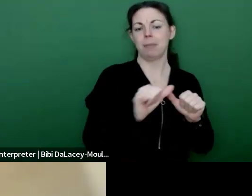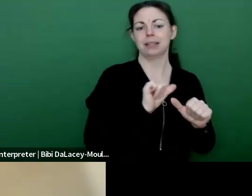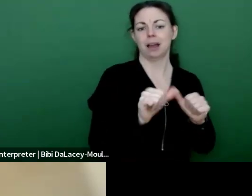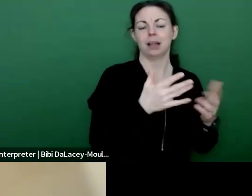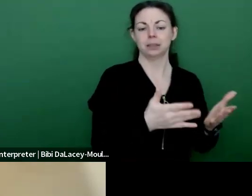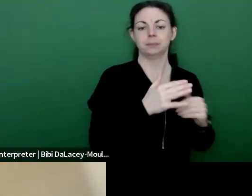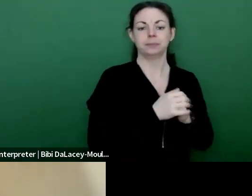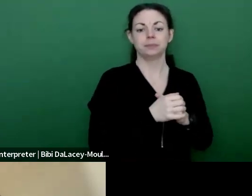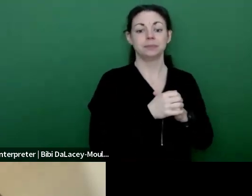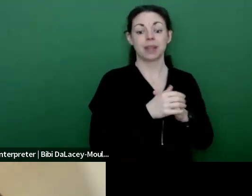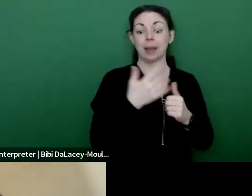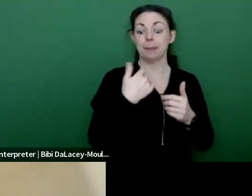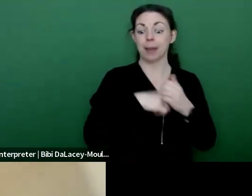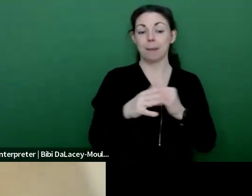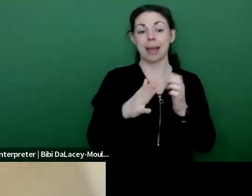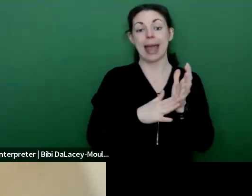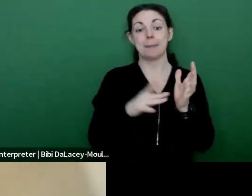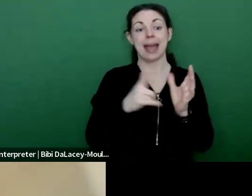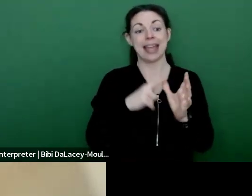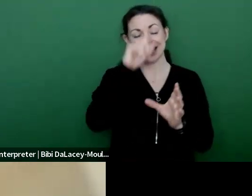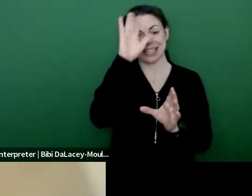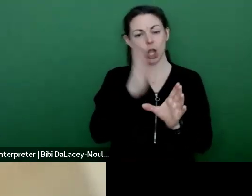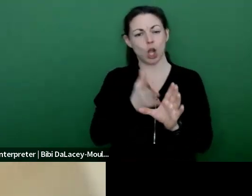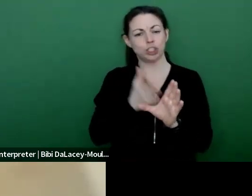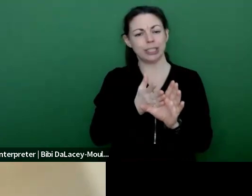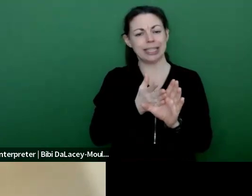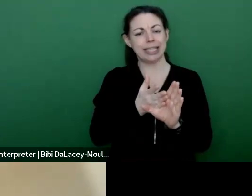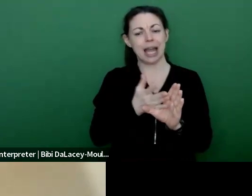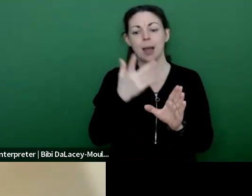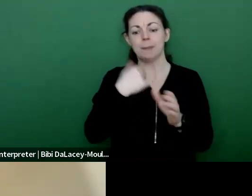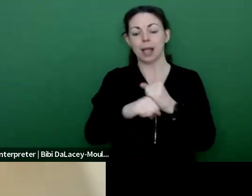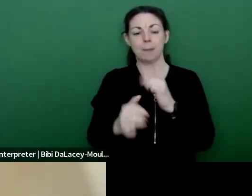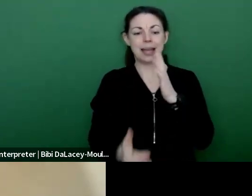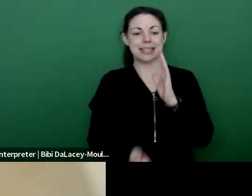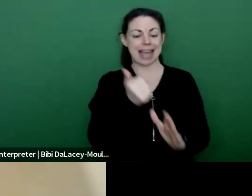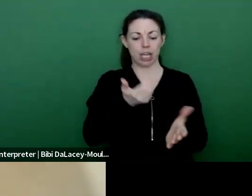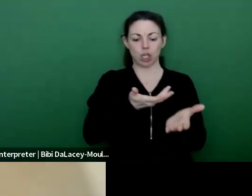worked for a talent consultancy for sort of five, six years absolutely loved that.